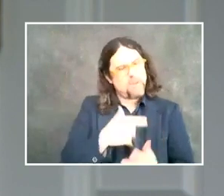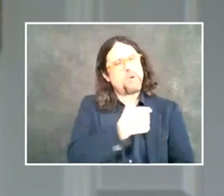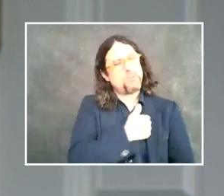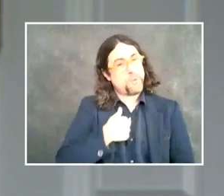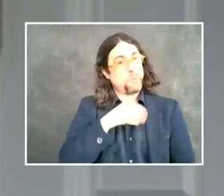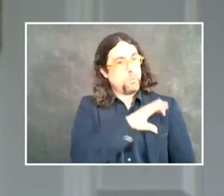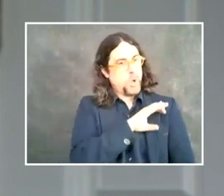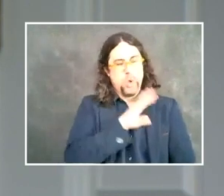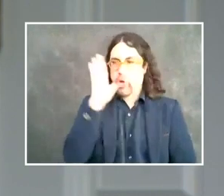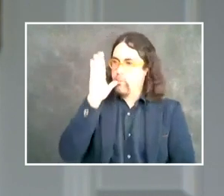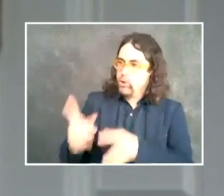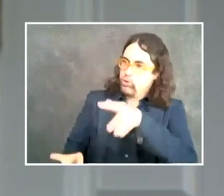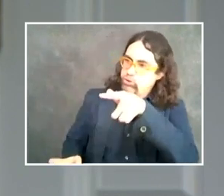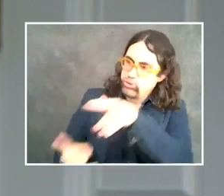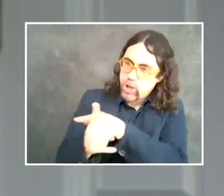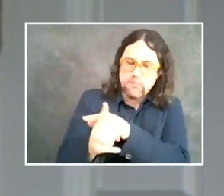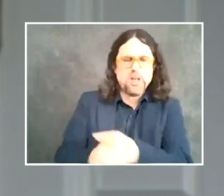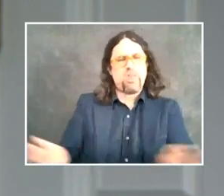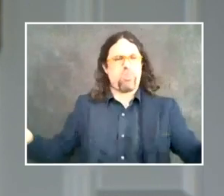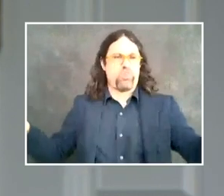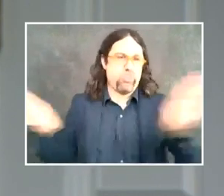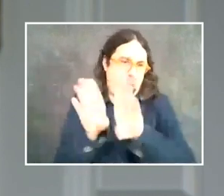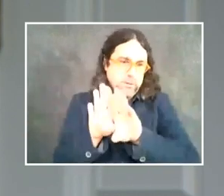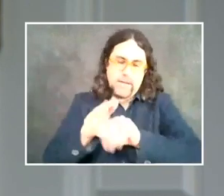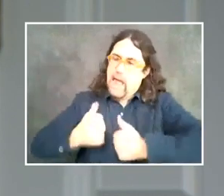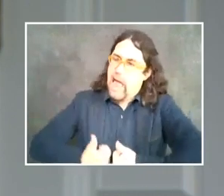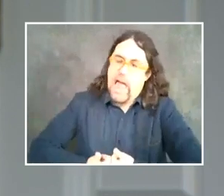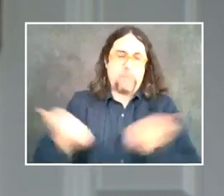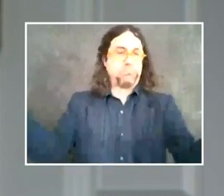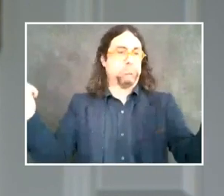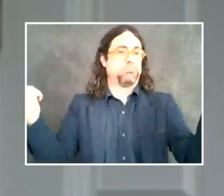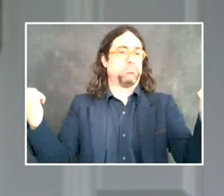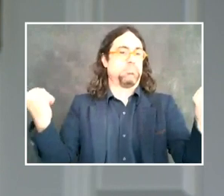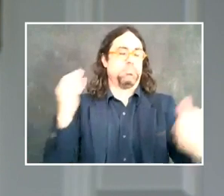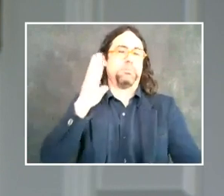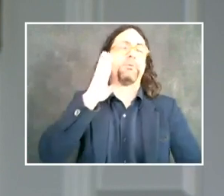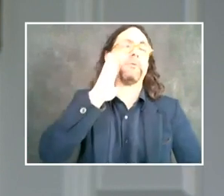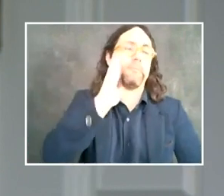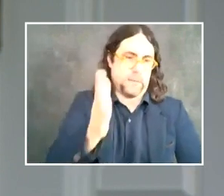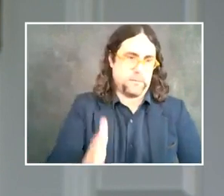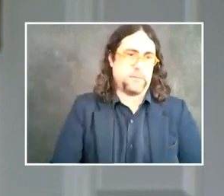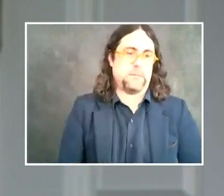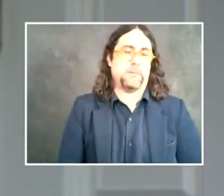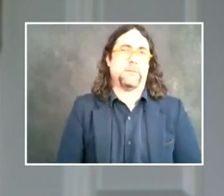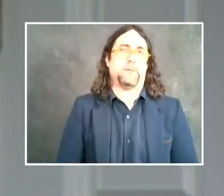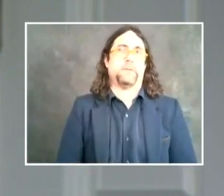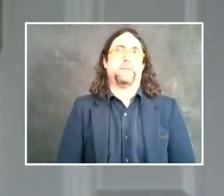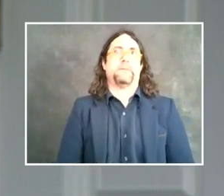YOU KNOW, WE'VE BEEN HIT HARD THROUGHOUT THE DEPARTMENT. WE HAVE REALLY POSITIVE NEWS.